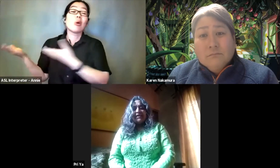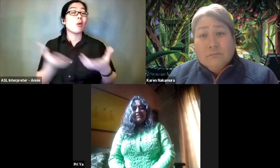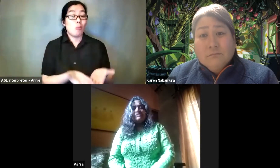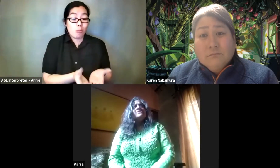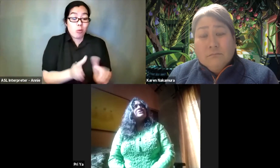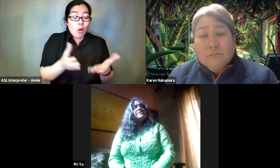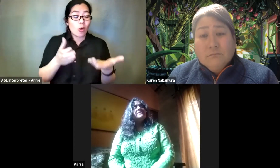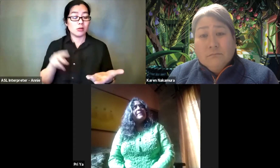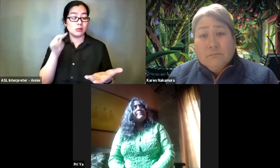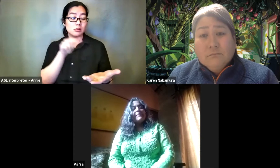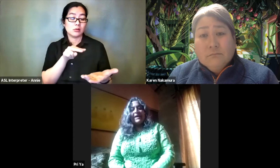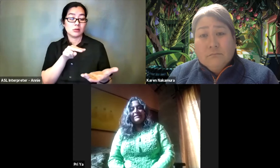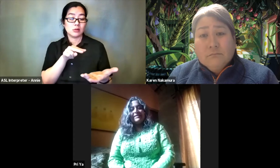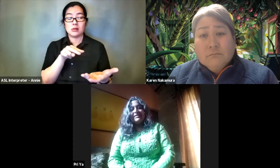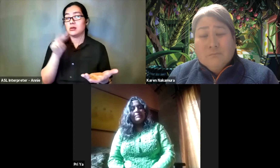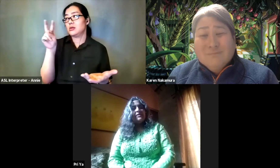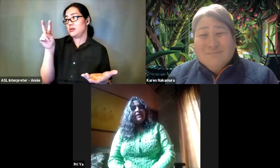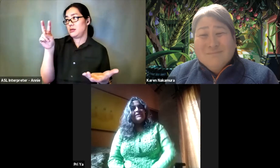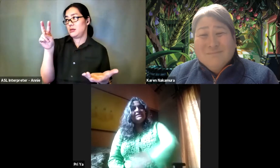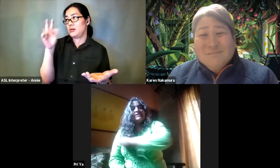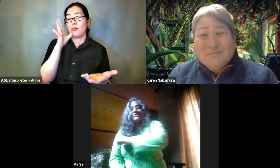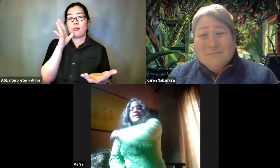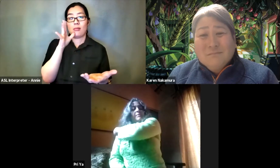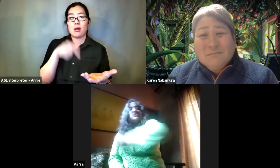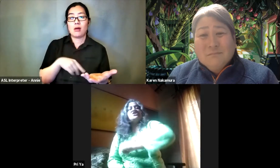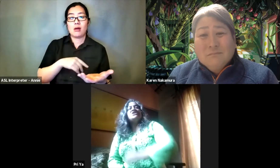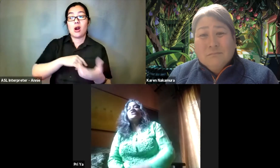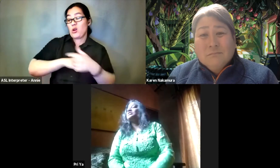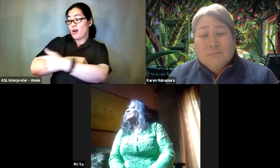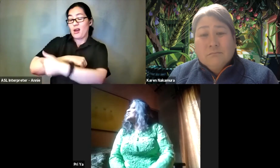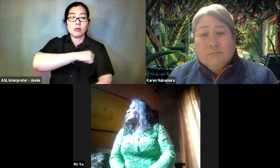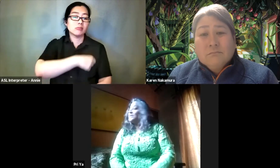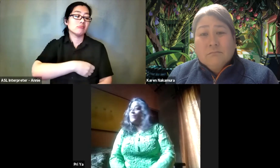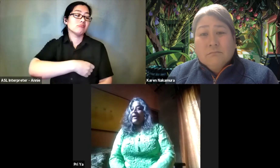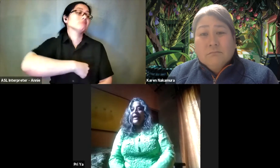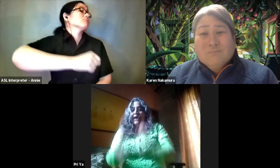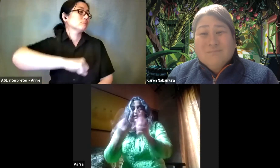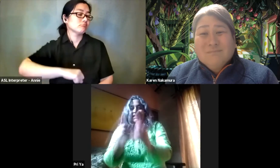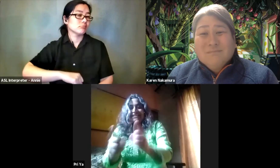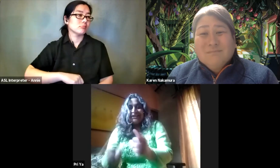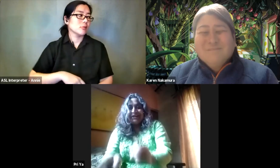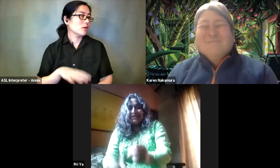and she just looks up at the mother and she takes her elbow and you just nudges it, and she looks away, and I said that's her that's her.